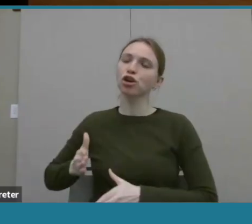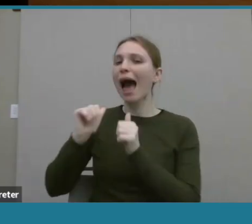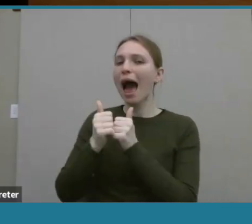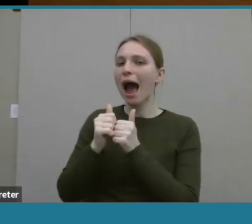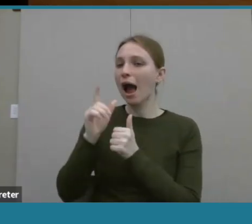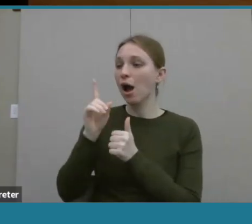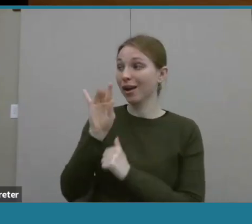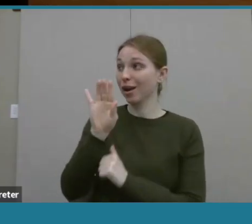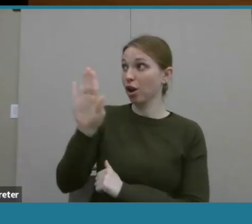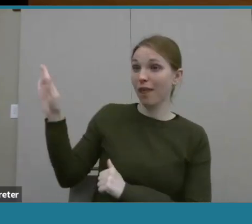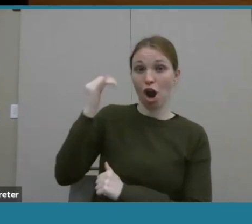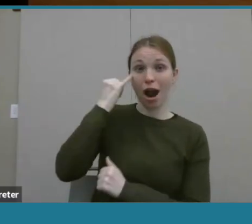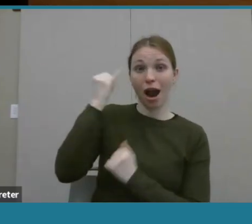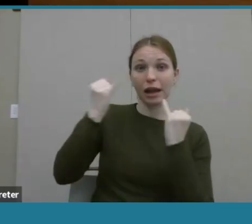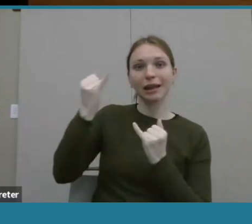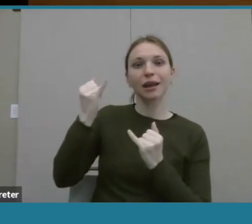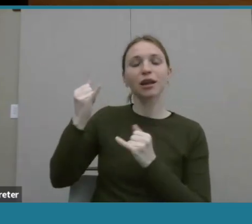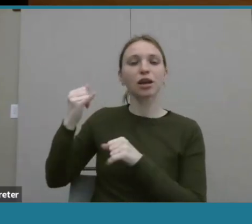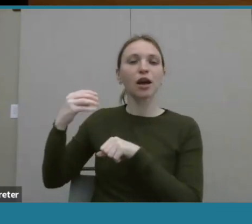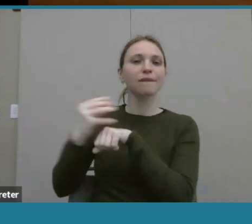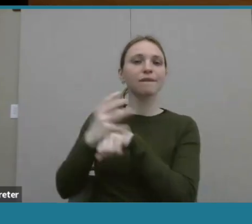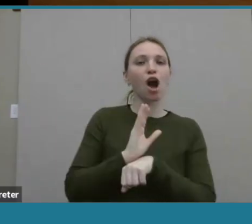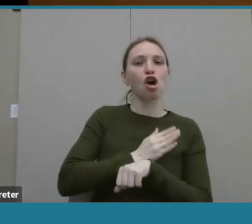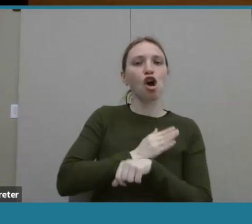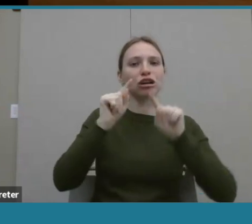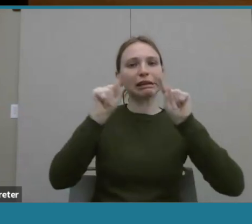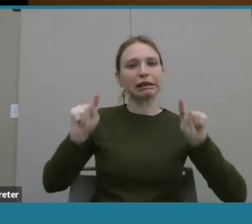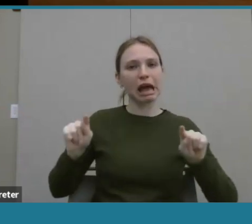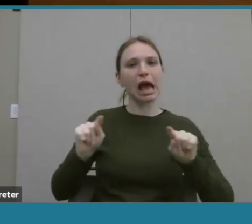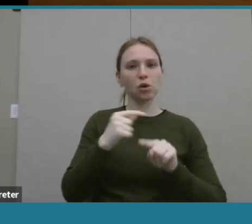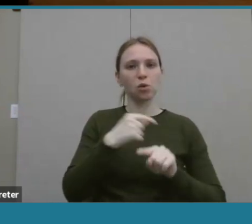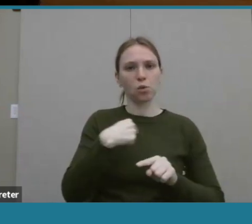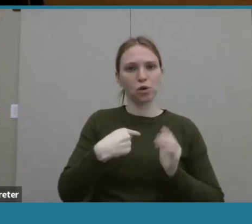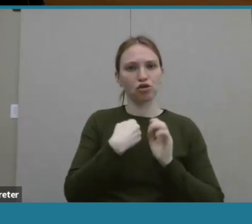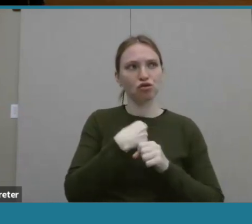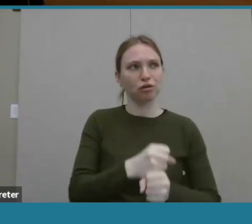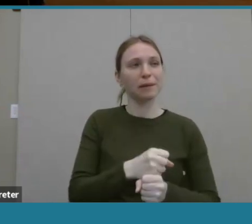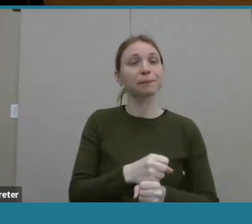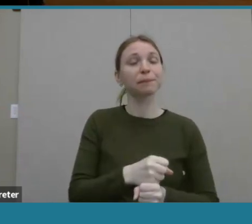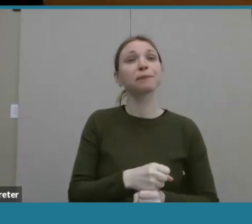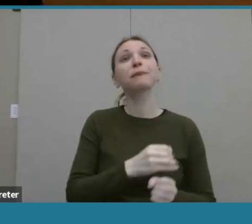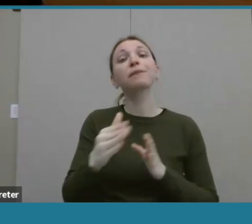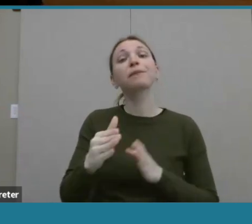ideas contribute to these signs that we created, and did both zoo personnel and